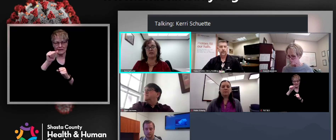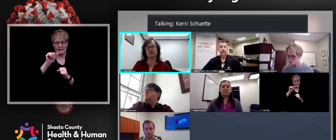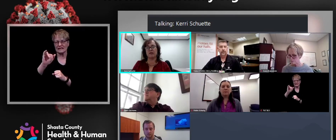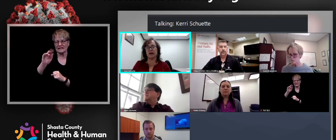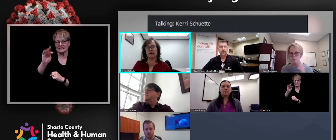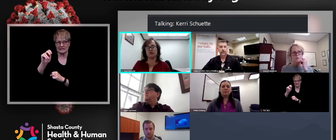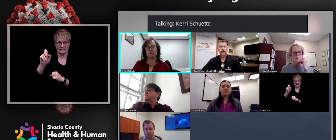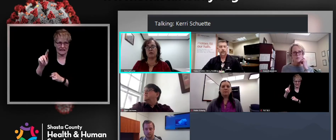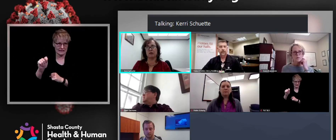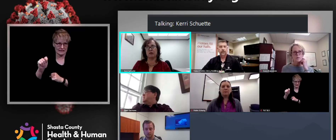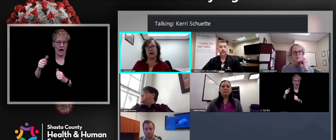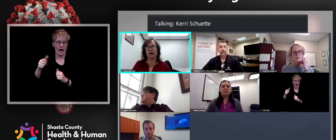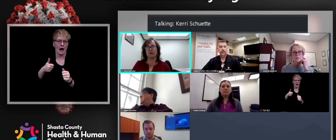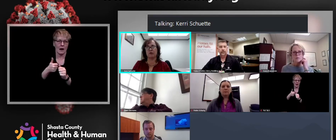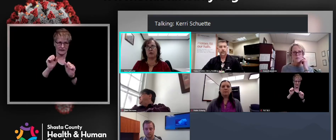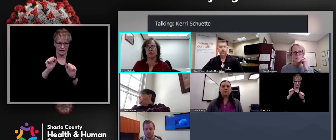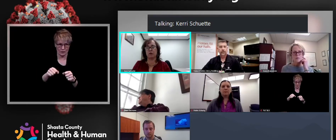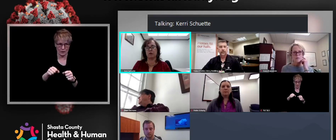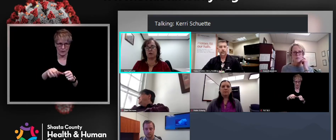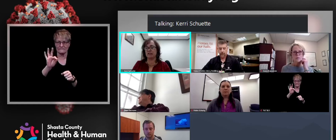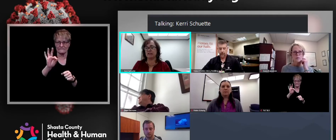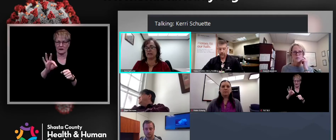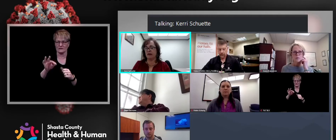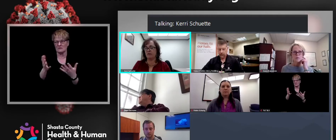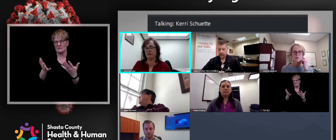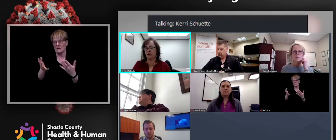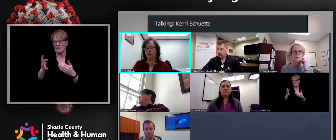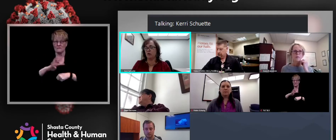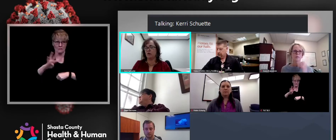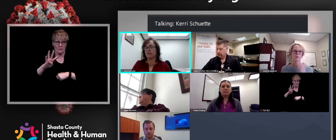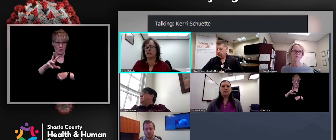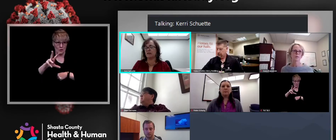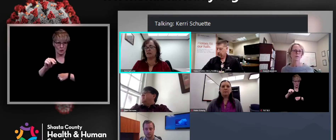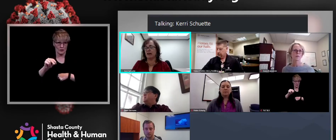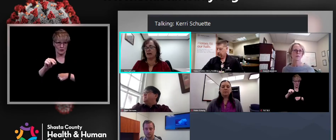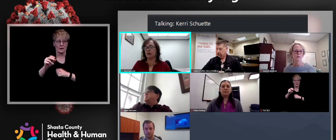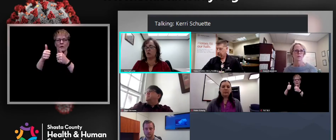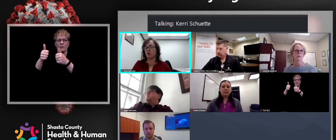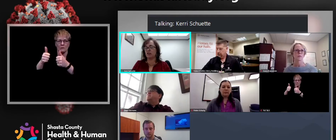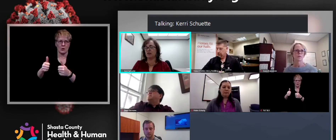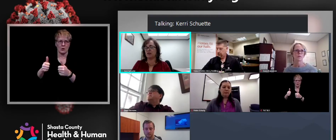from that, it should be available after about 4:30 today with the subject line question for